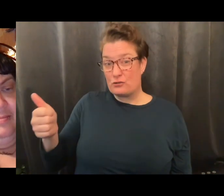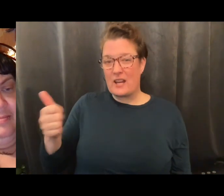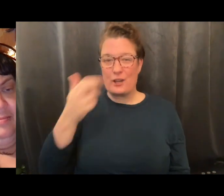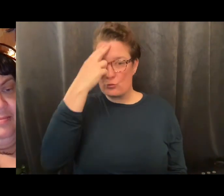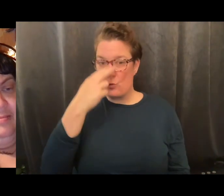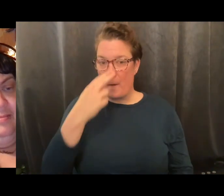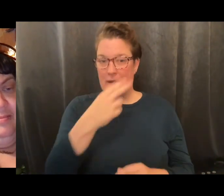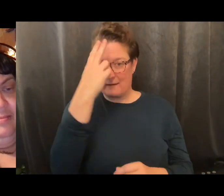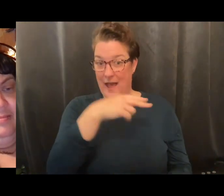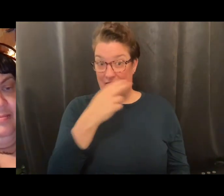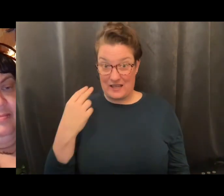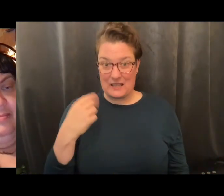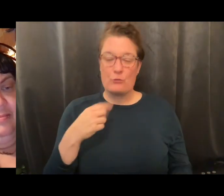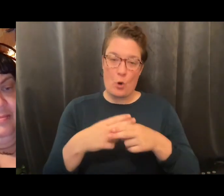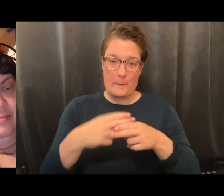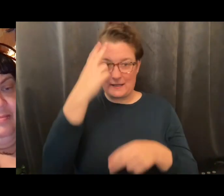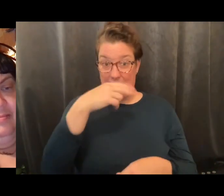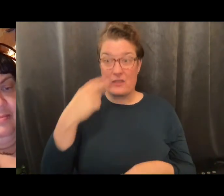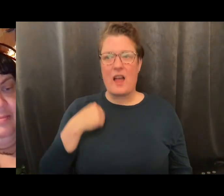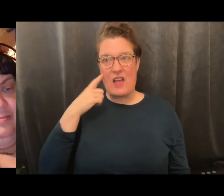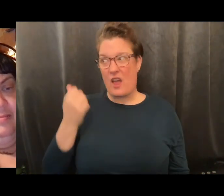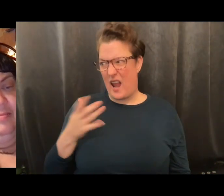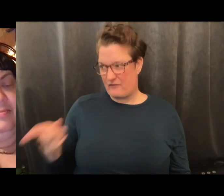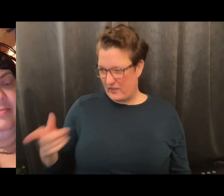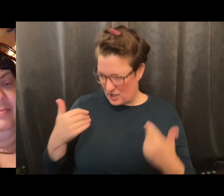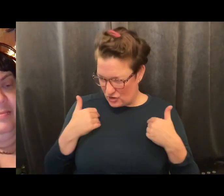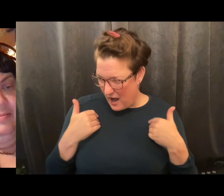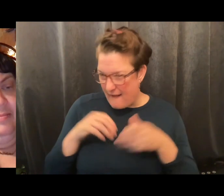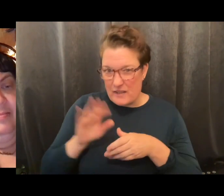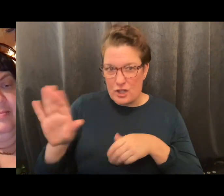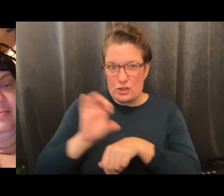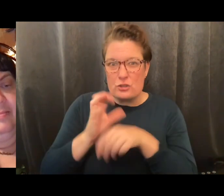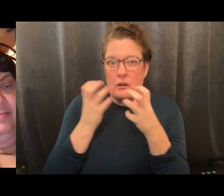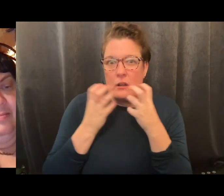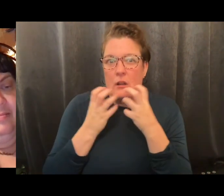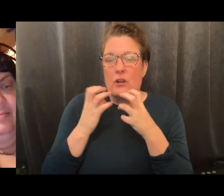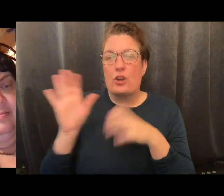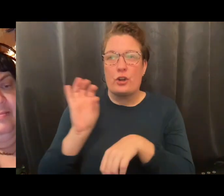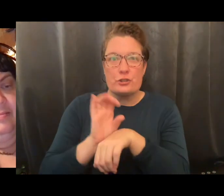had was fantastic, you know, like church was like rosaries and candles